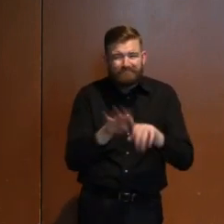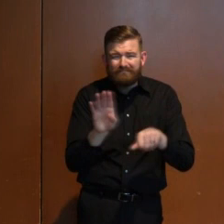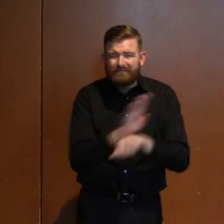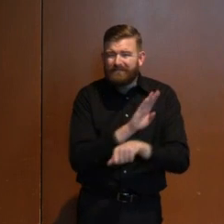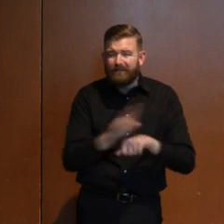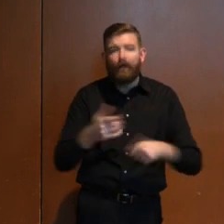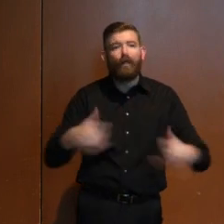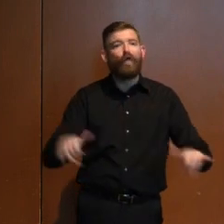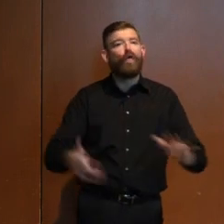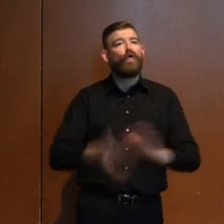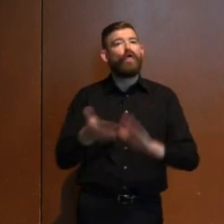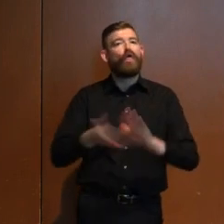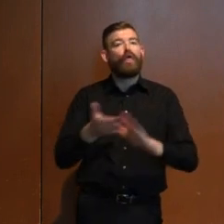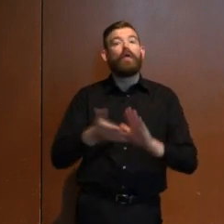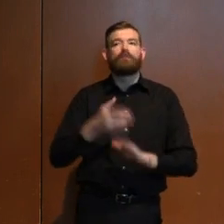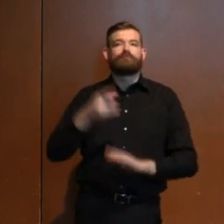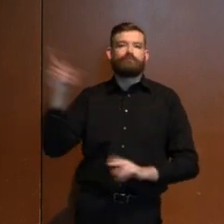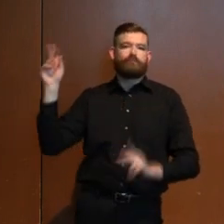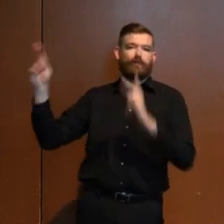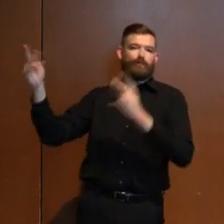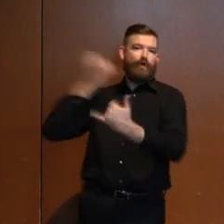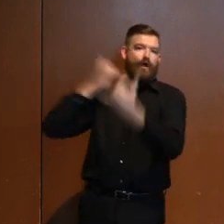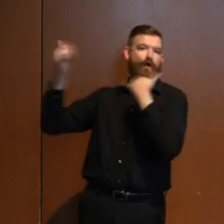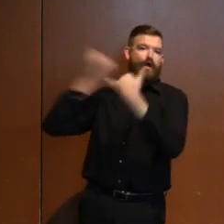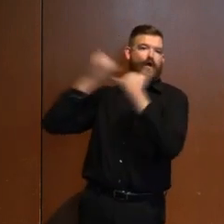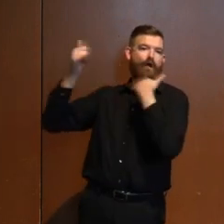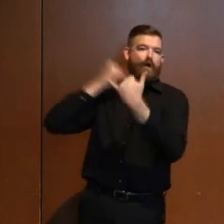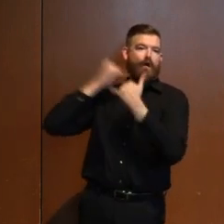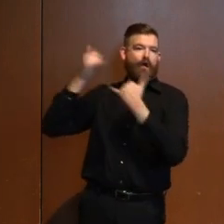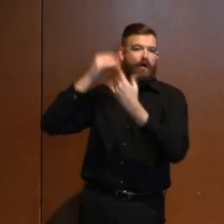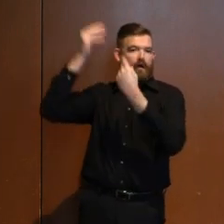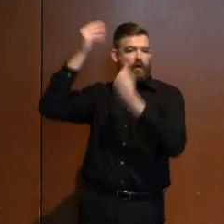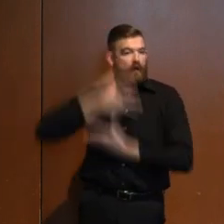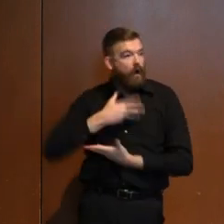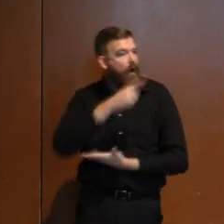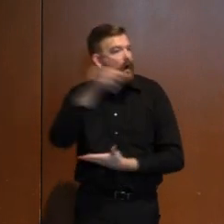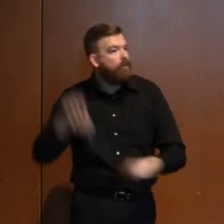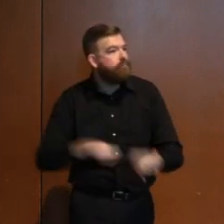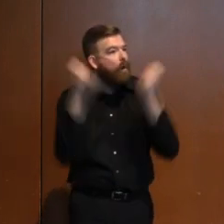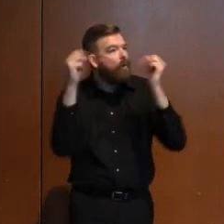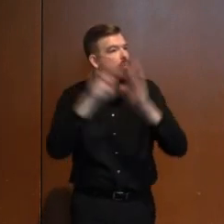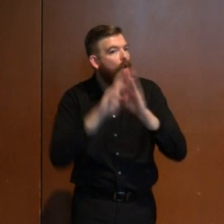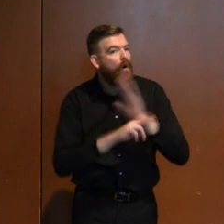AND MOVE TO A 100% WORK FROM HOME EXCEPT FOR VERY LIMITED PERSONNEL EXCEPTIONS. THAT LINE HAS BEEN PUBLICLY